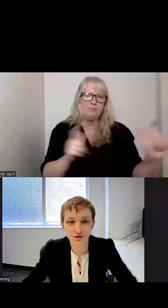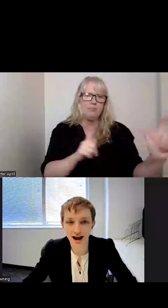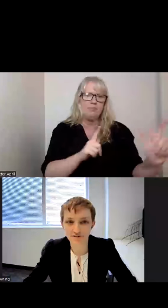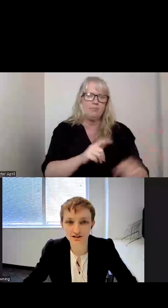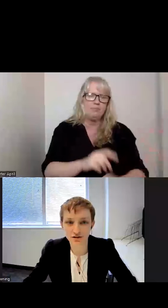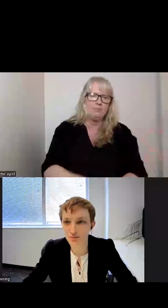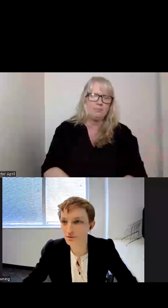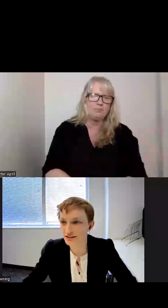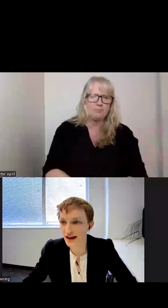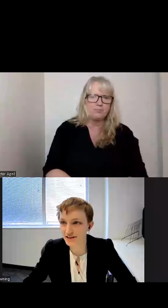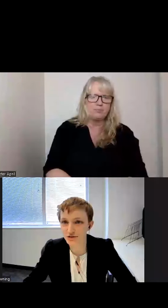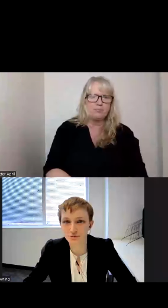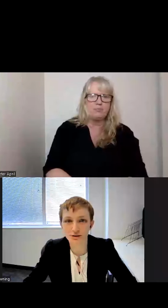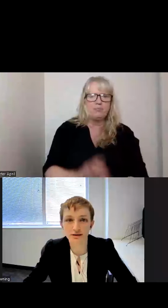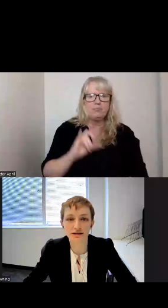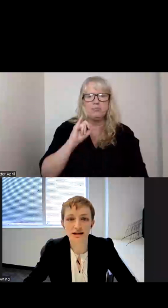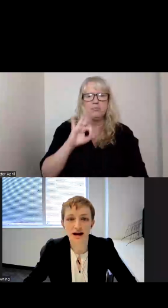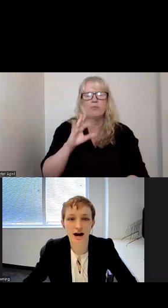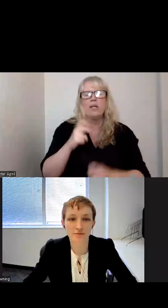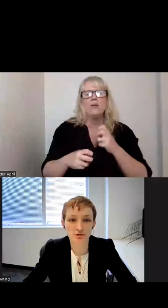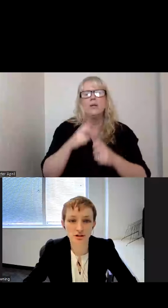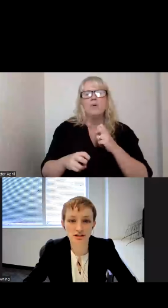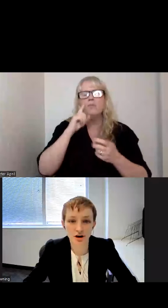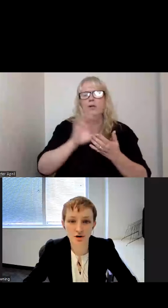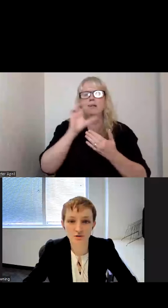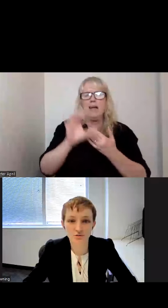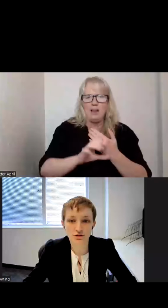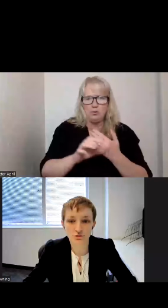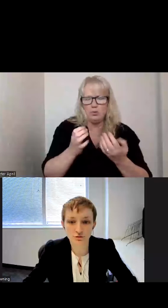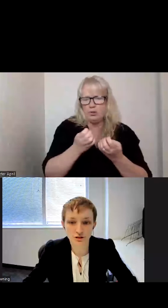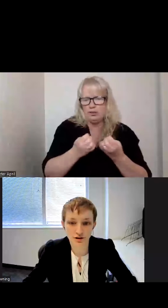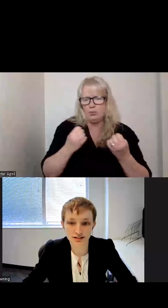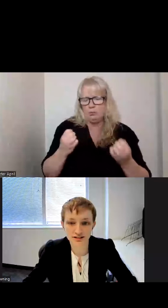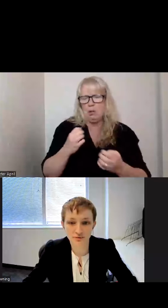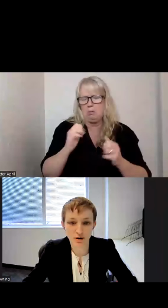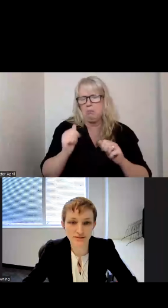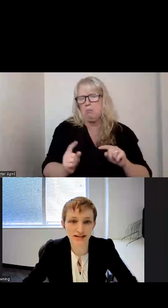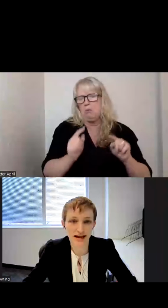IF YOU ARE HAVING TROUBLE WITH THE CALENDAR EQUIPMENT, YOU CAN GO TO THE CRISIS JAM WEBSITE